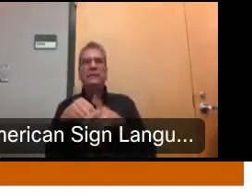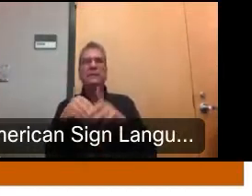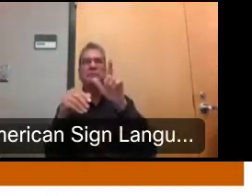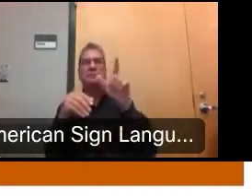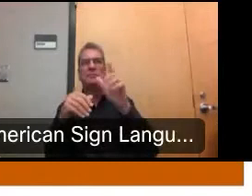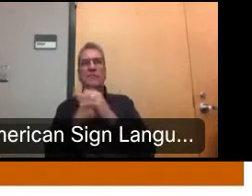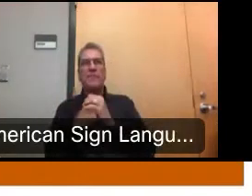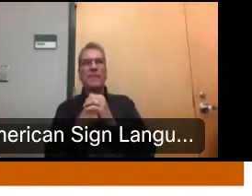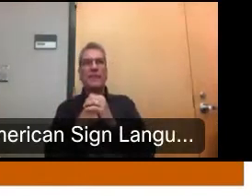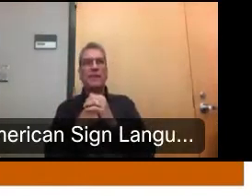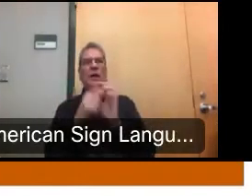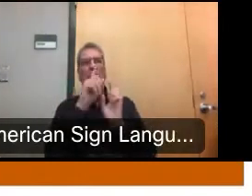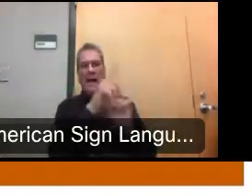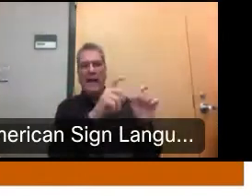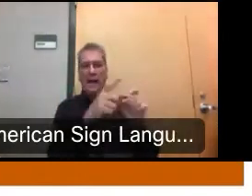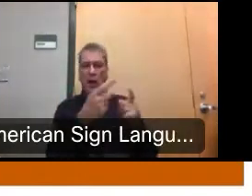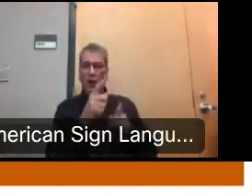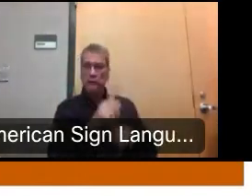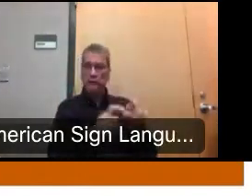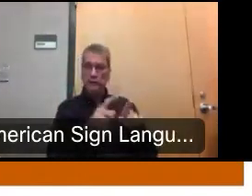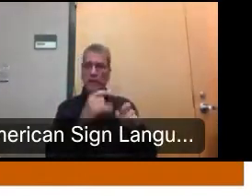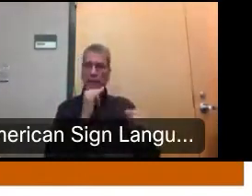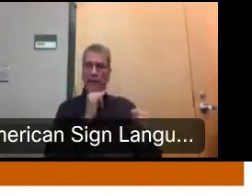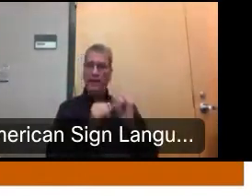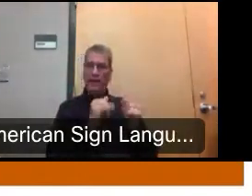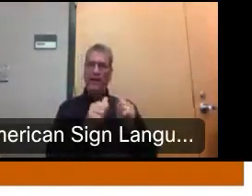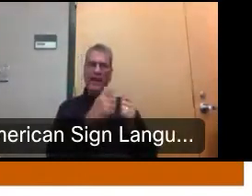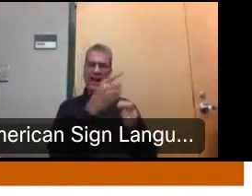Um, we have students and surveys and interviews. How can you tell if someone can give or get